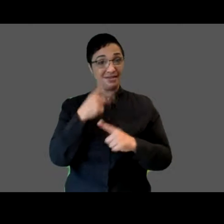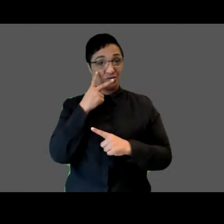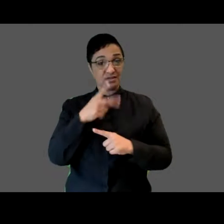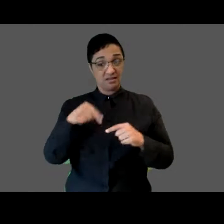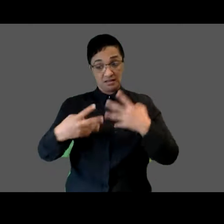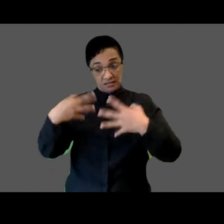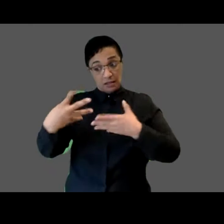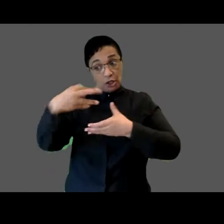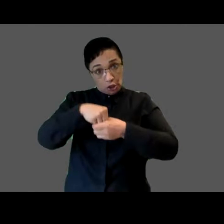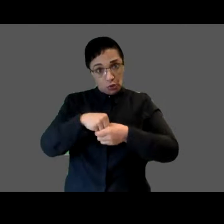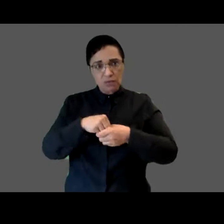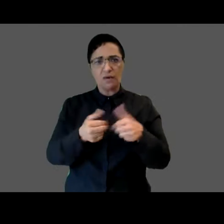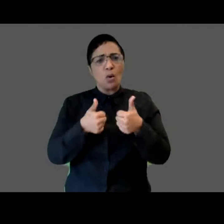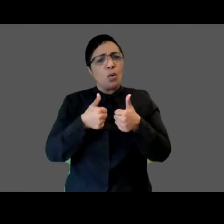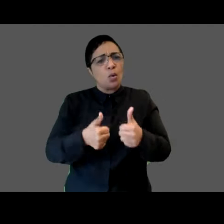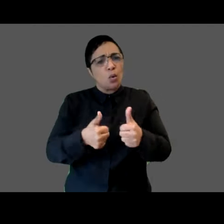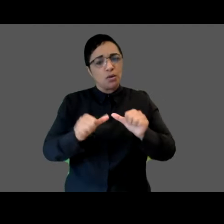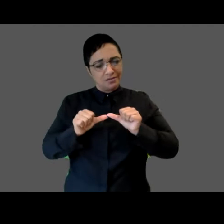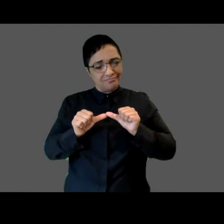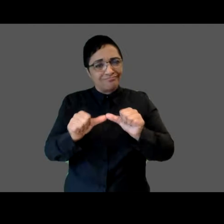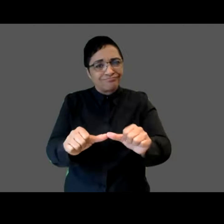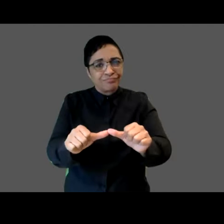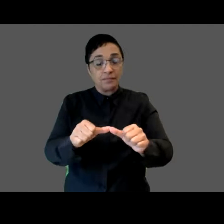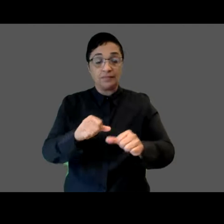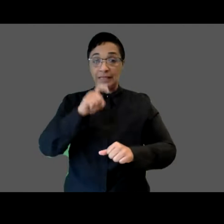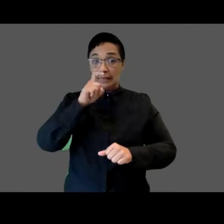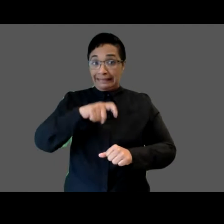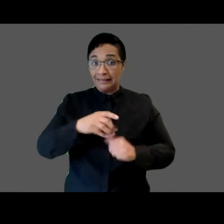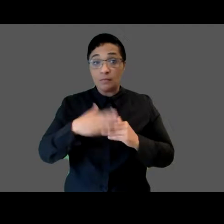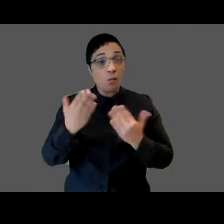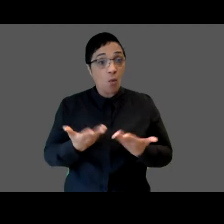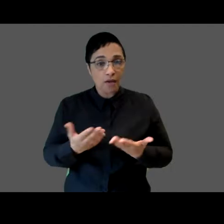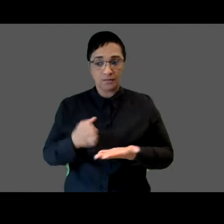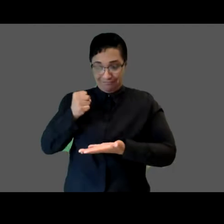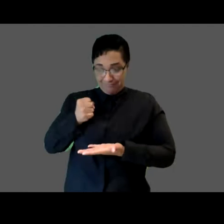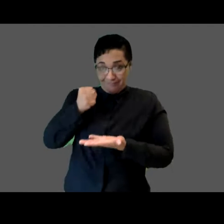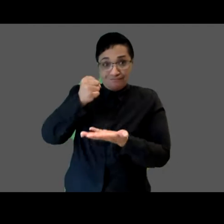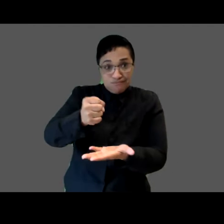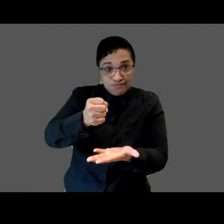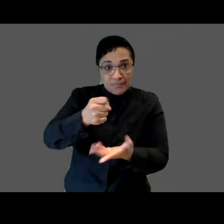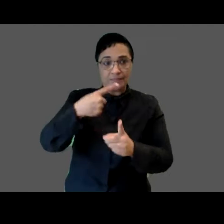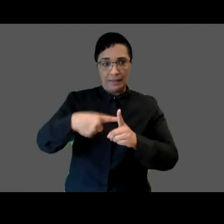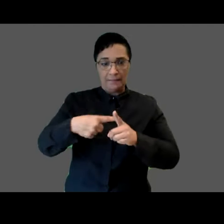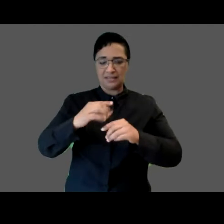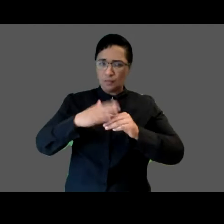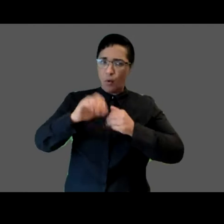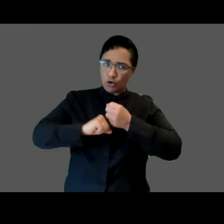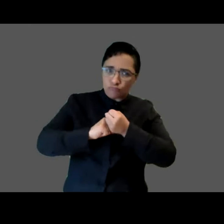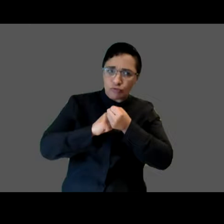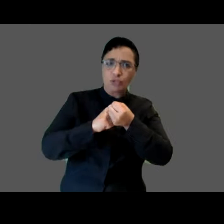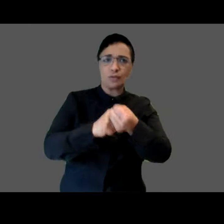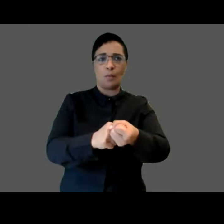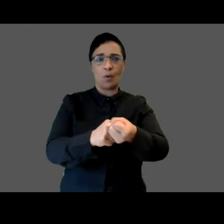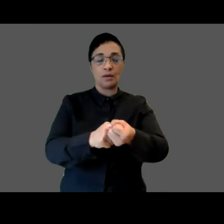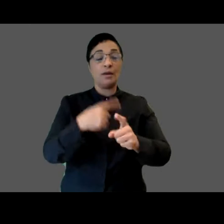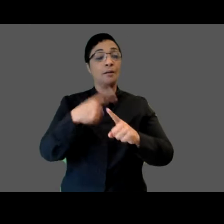Always reminding that we need partner investments, we need more support, and we need this (?) permanent